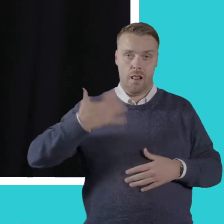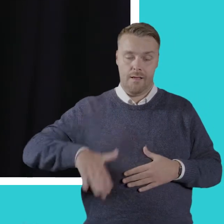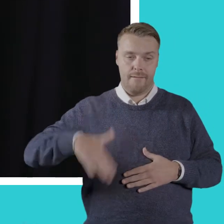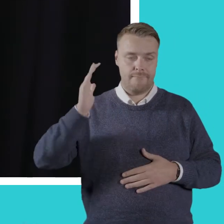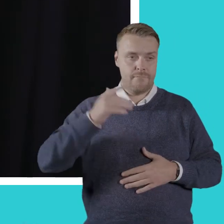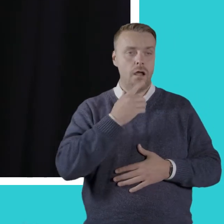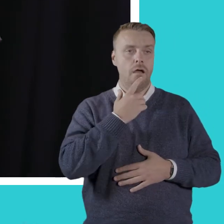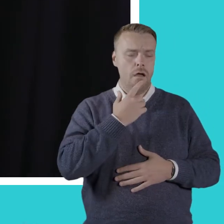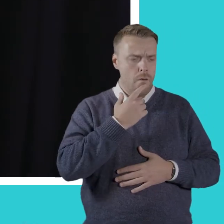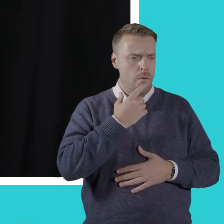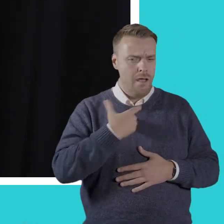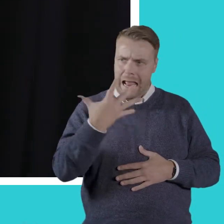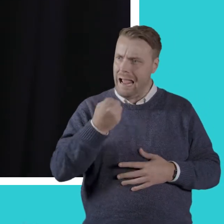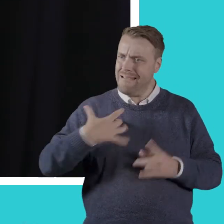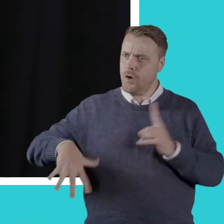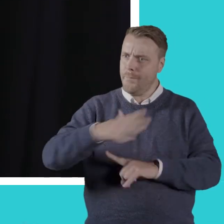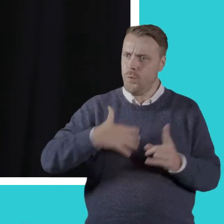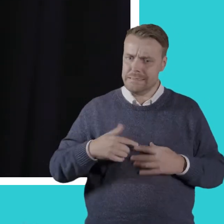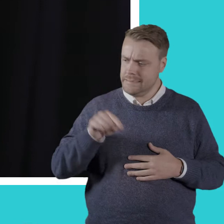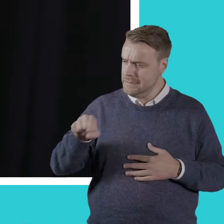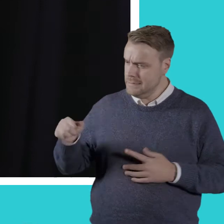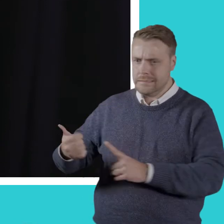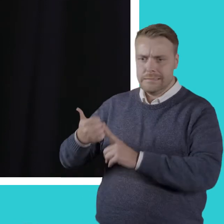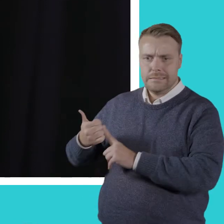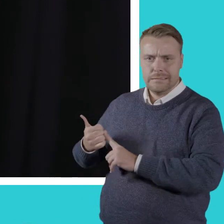I have a community. I have people around me and that was a really beautiful thing. And I think